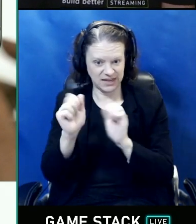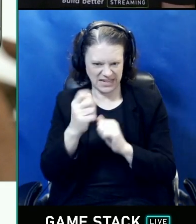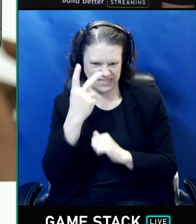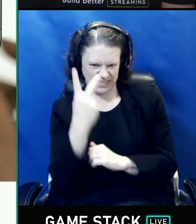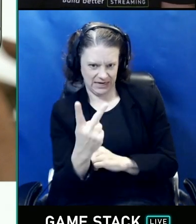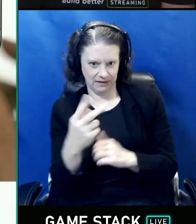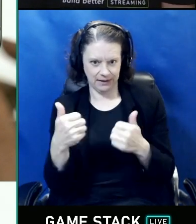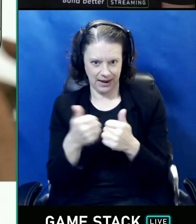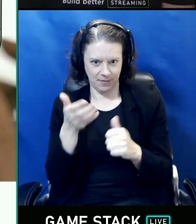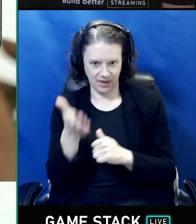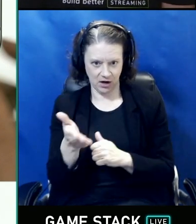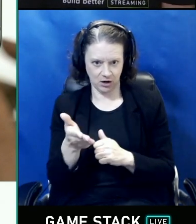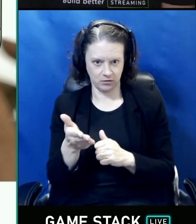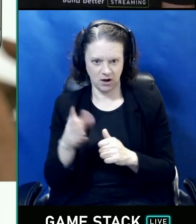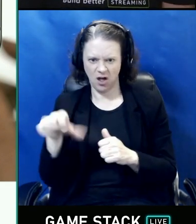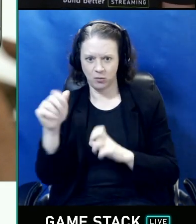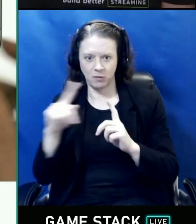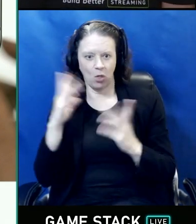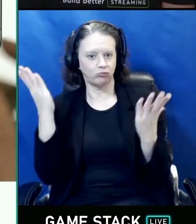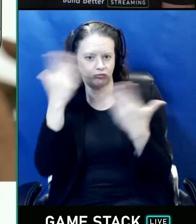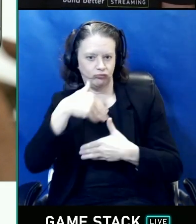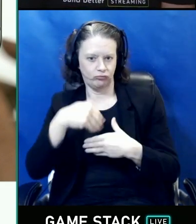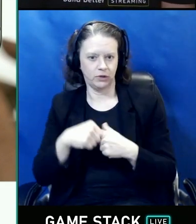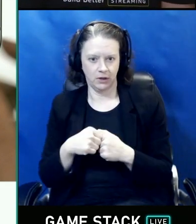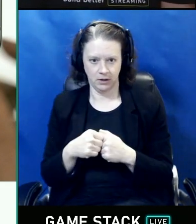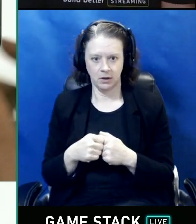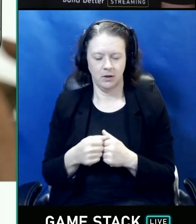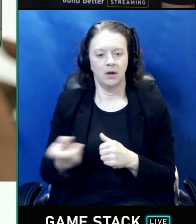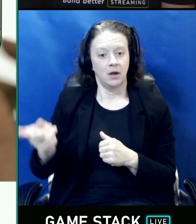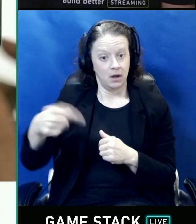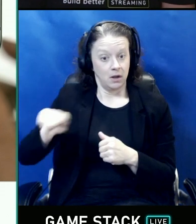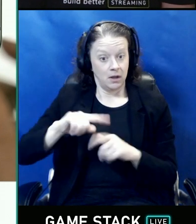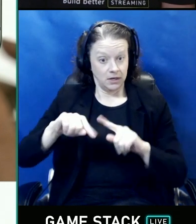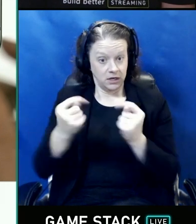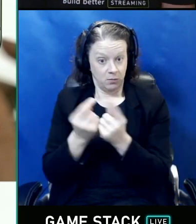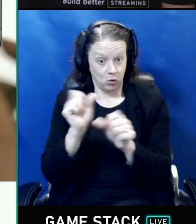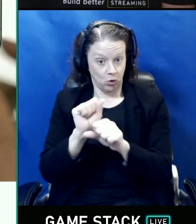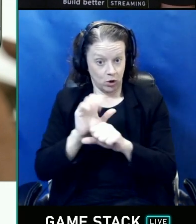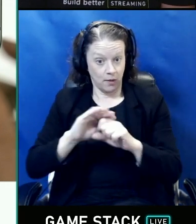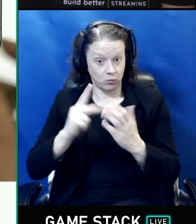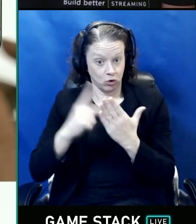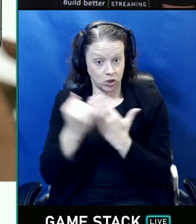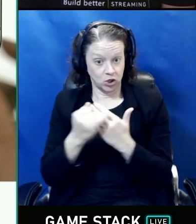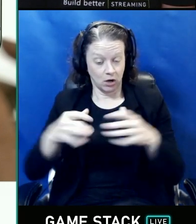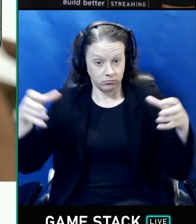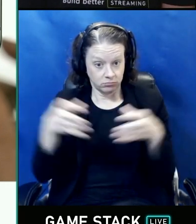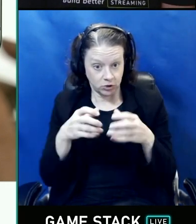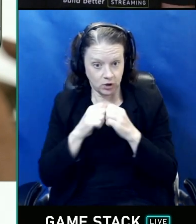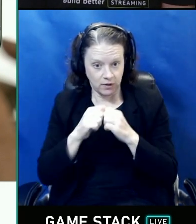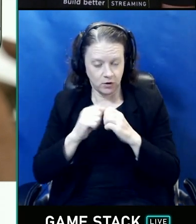the team working on the project got together, and they were able to stream Minecraft Dungeons to mobile devices, and